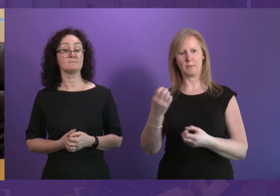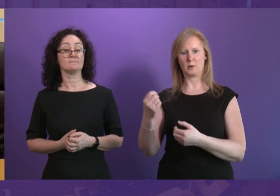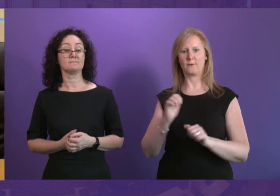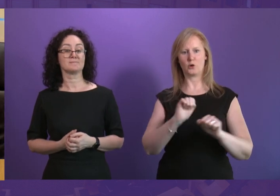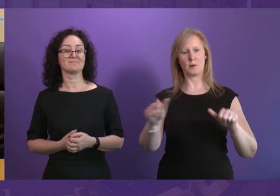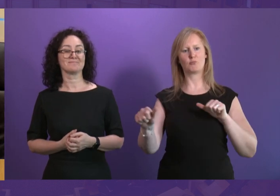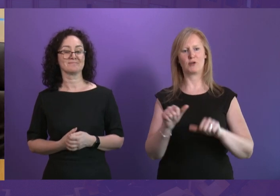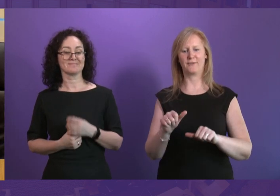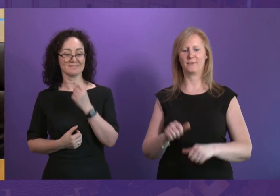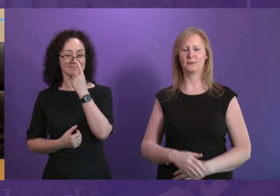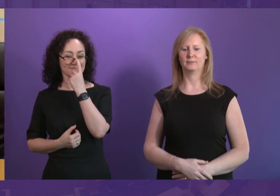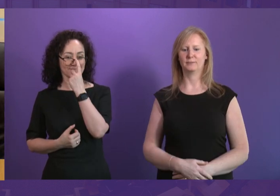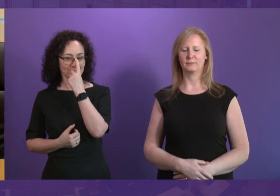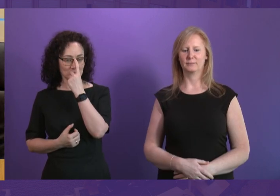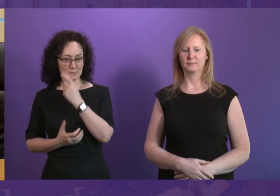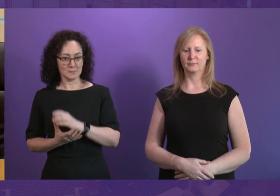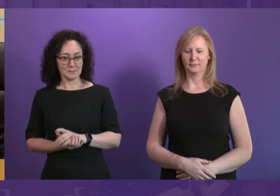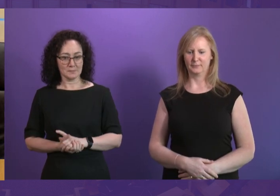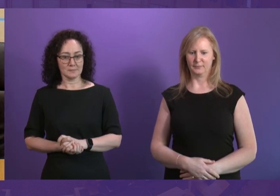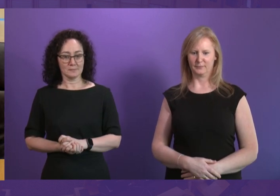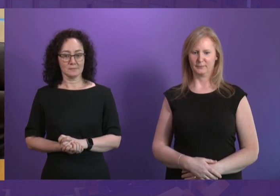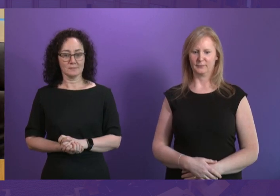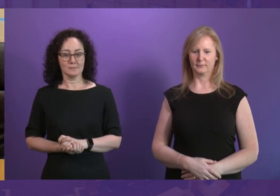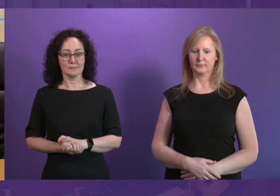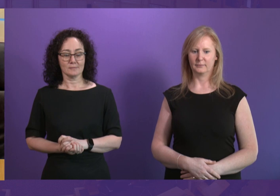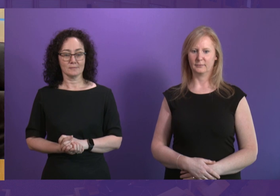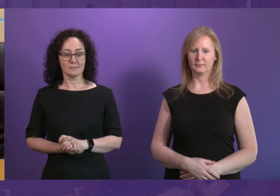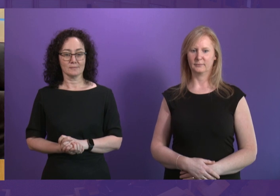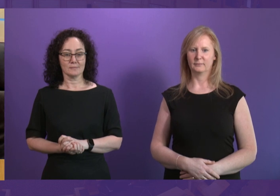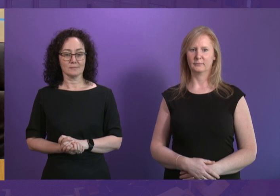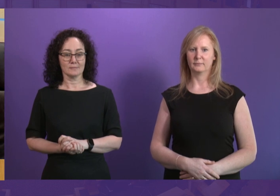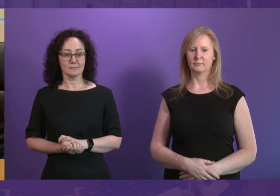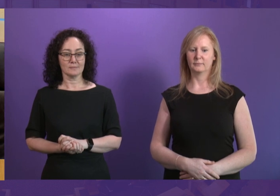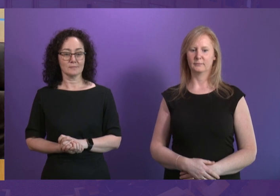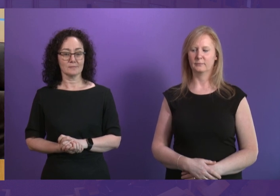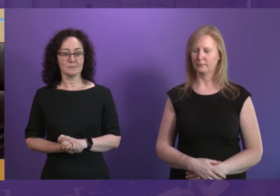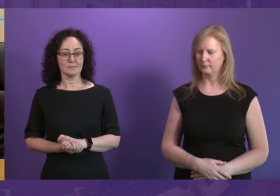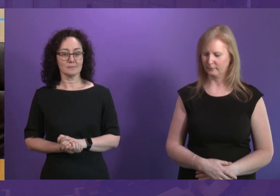going to move on to members’ business in the name of Jamie Greene on delivering sustainable